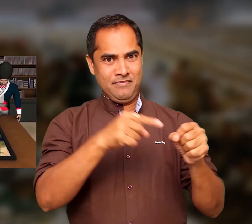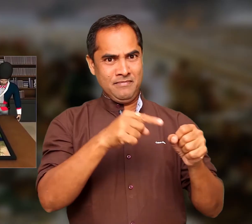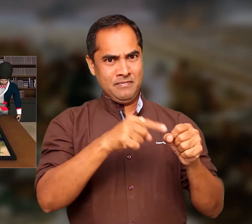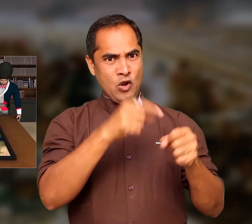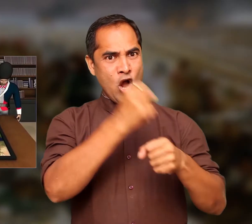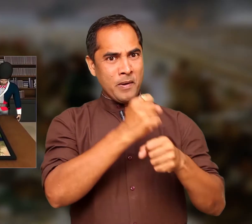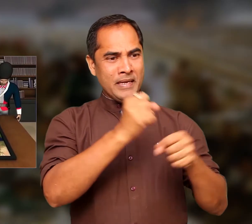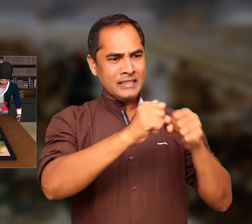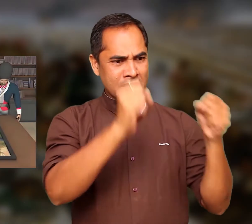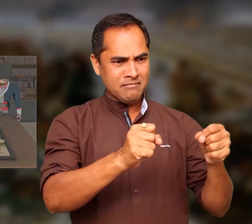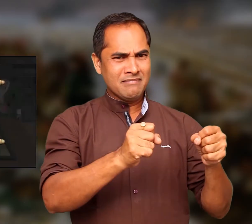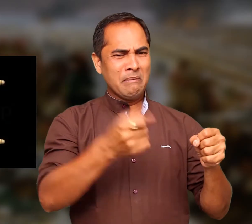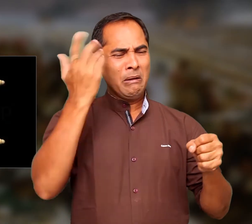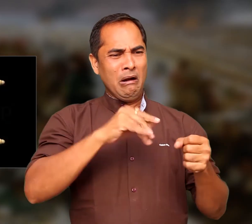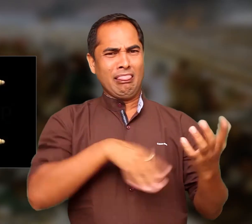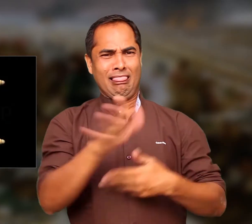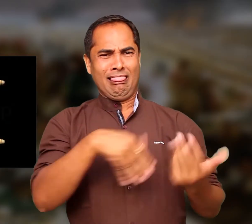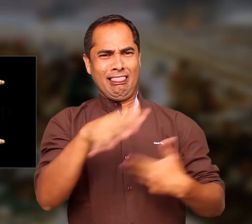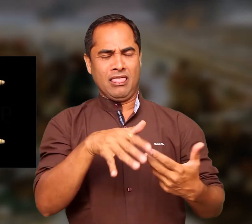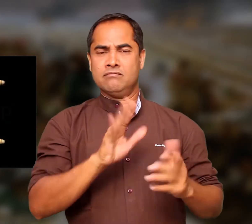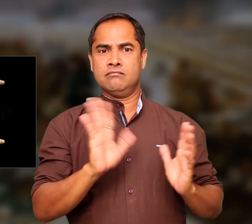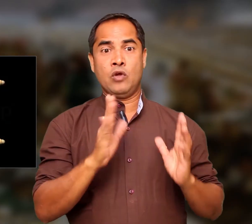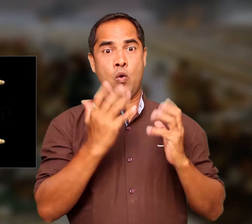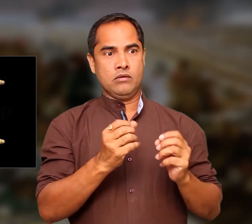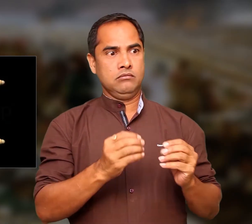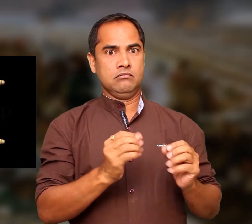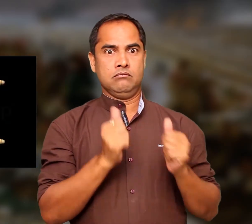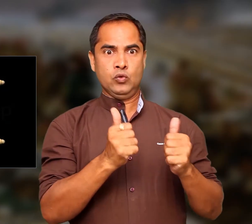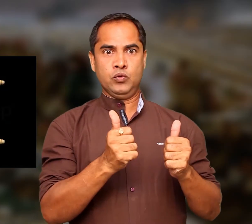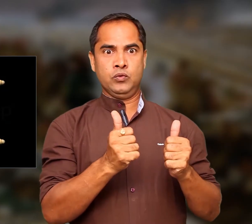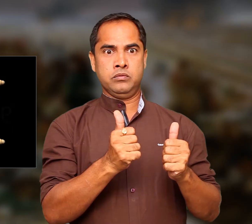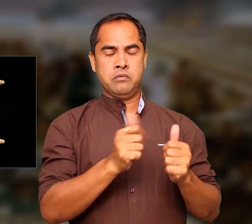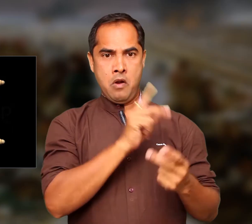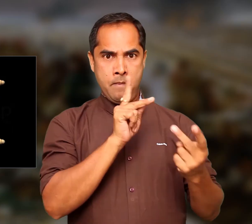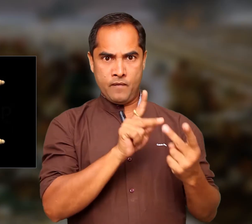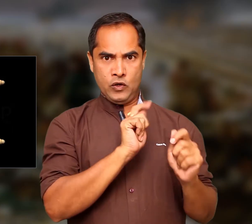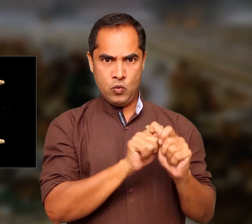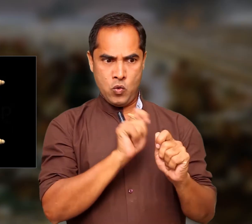government system, which was inefficient, to change into a more precise system of working.